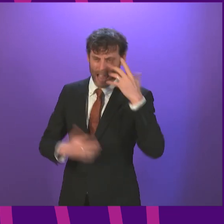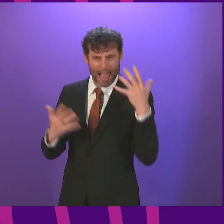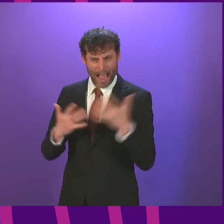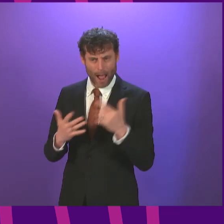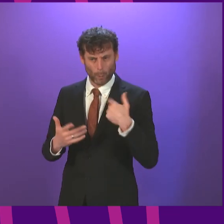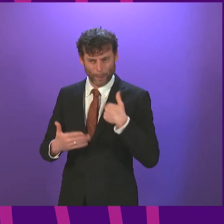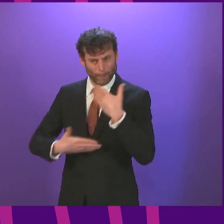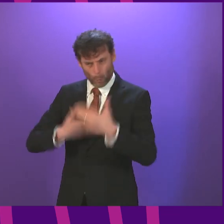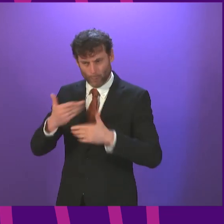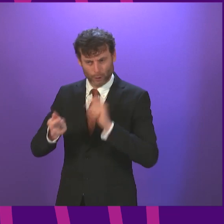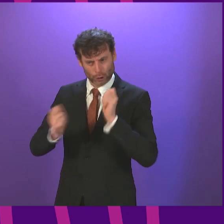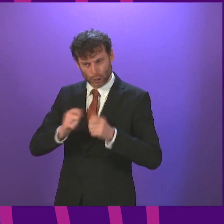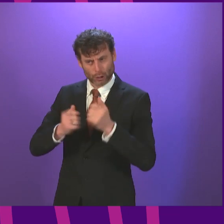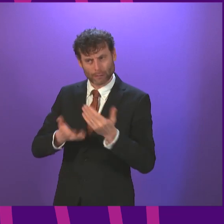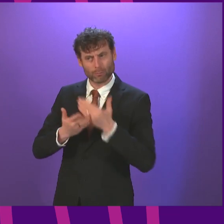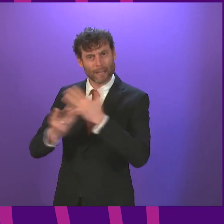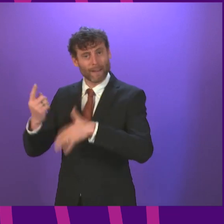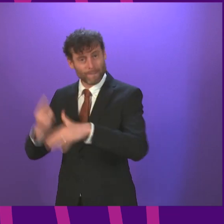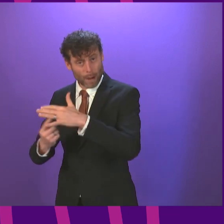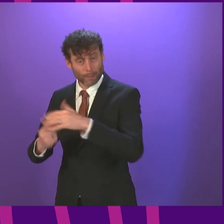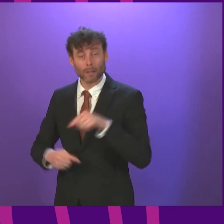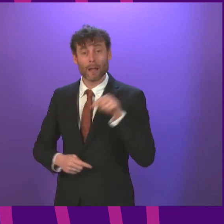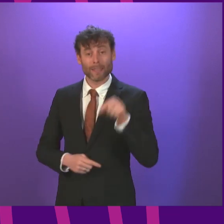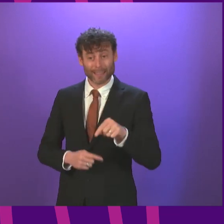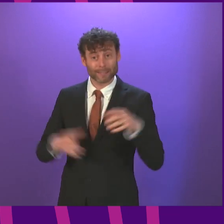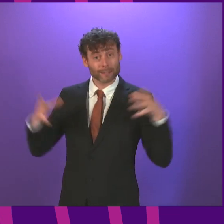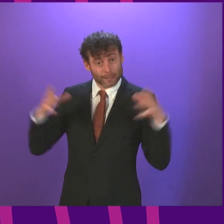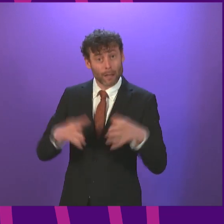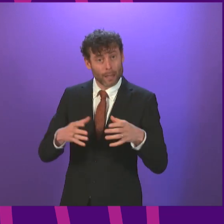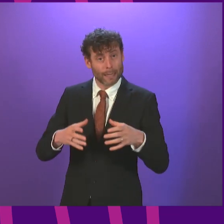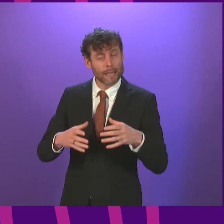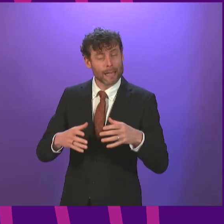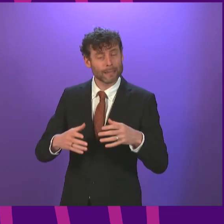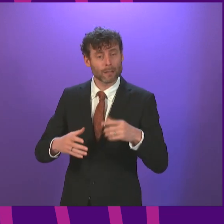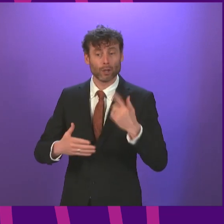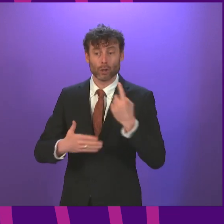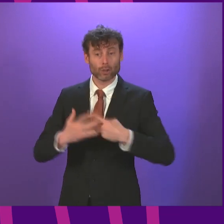other countries to do likewise. Because of the urgency of the issue and the need to take